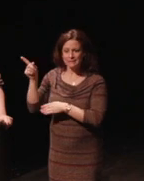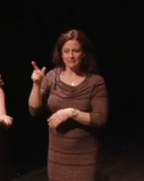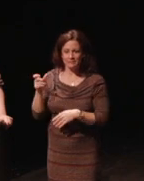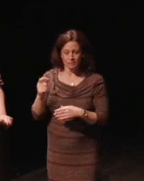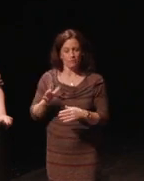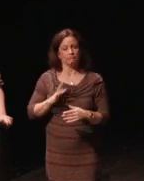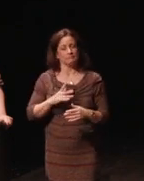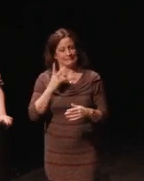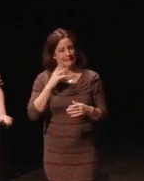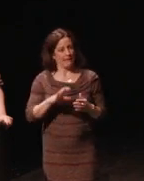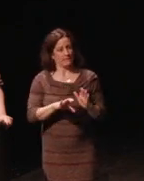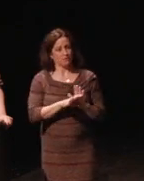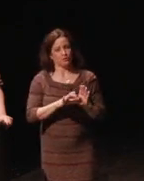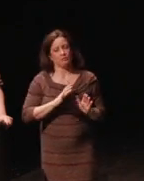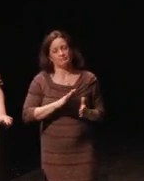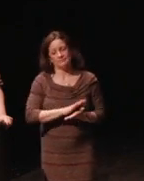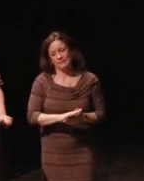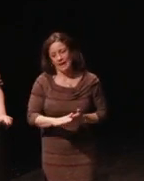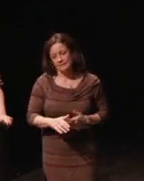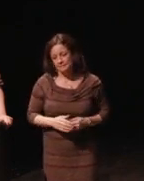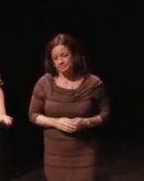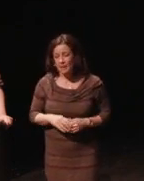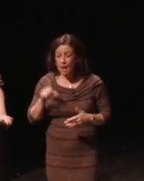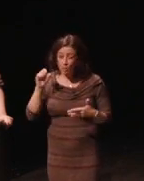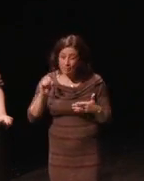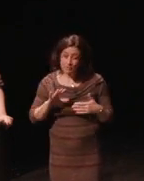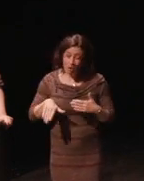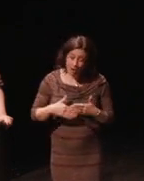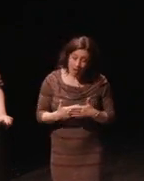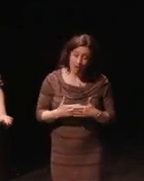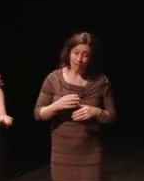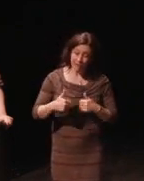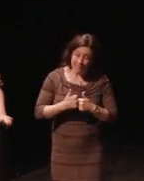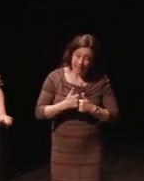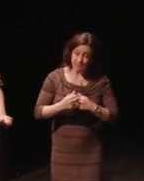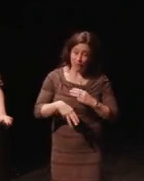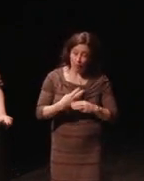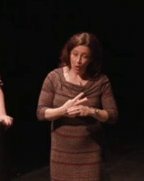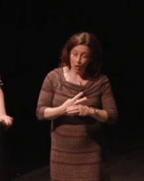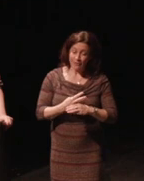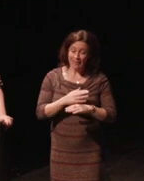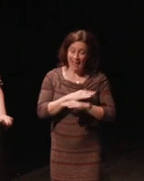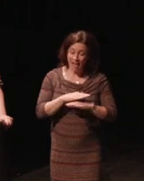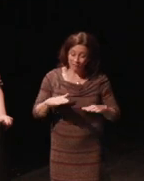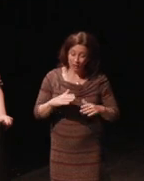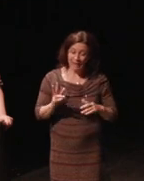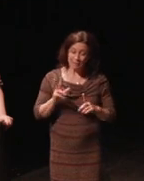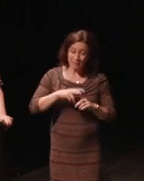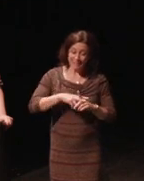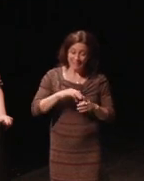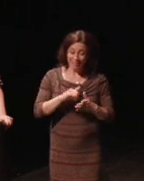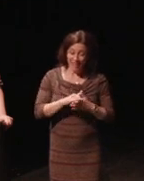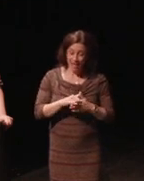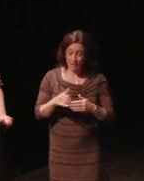now of all the games I'm aware of in the games industry that I've ever implemented that options turn that black box on and off.